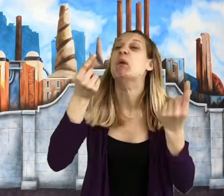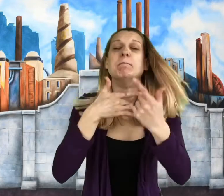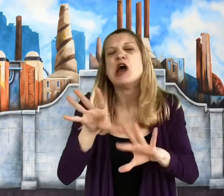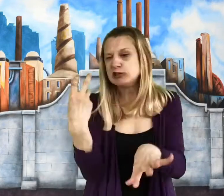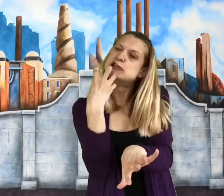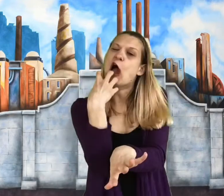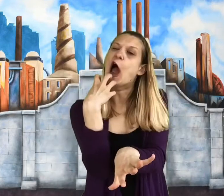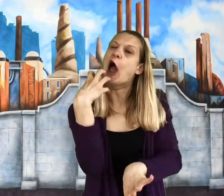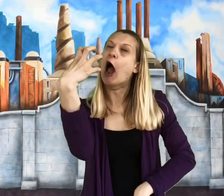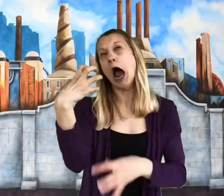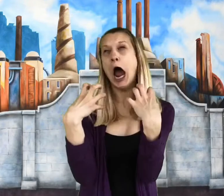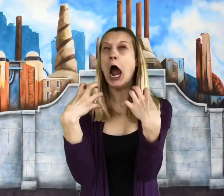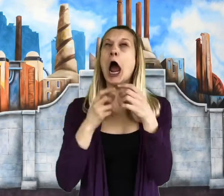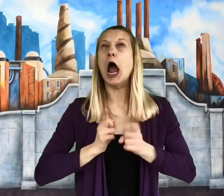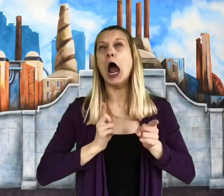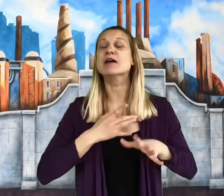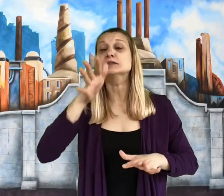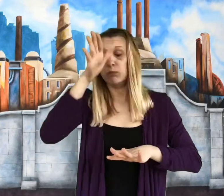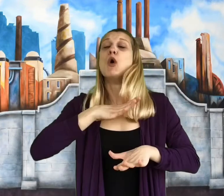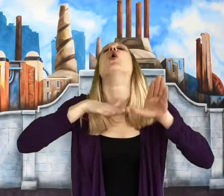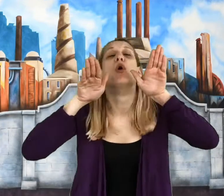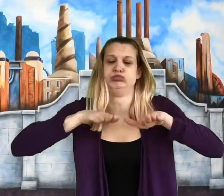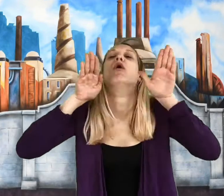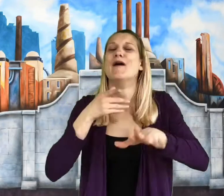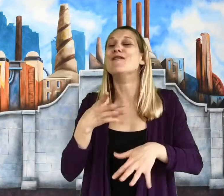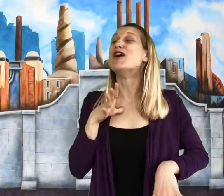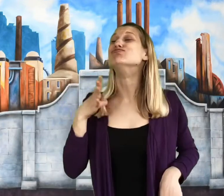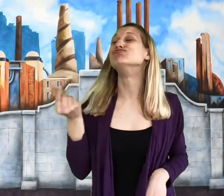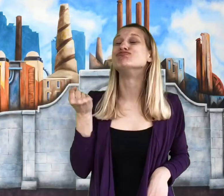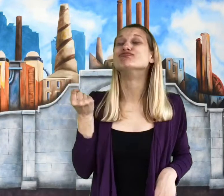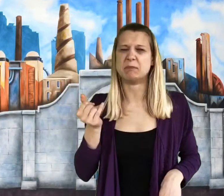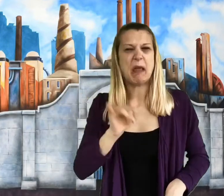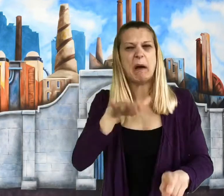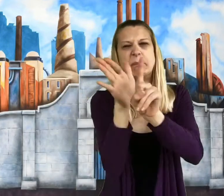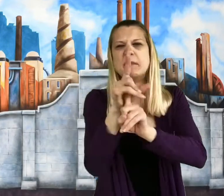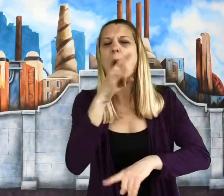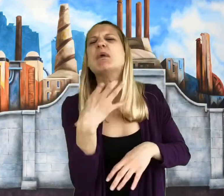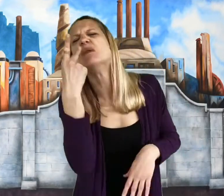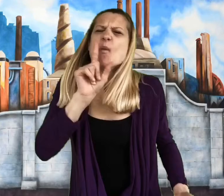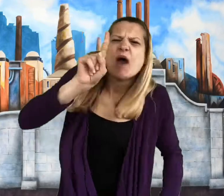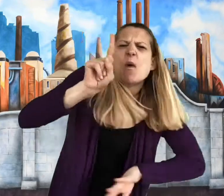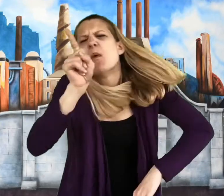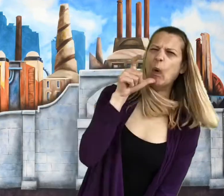She only has to start screaming for it and her father would jump in and give her what she wants! Where is she?! I want to see her!"